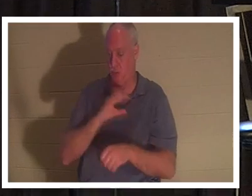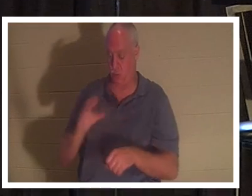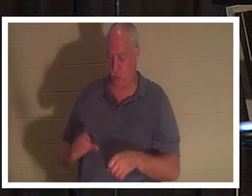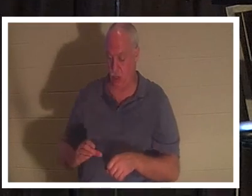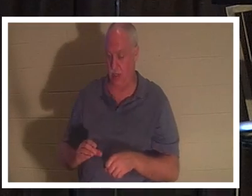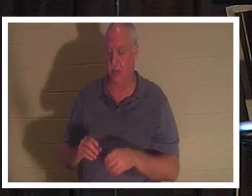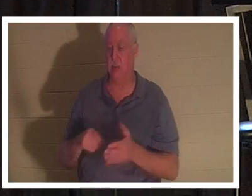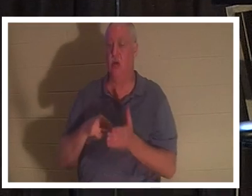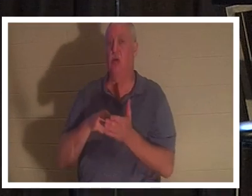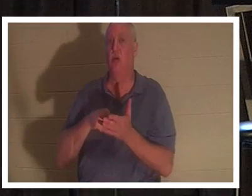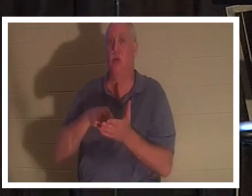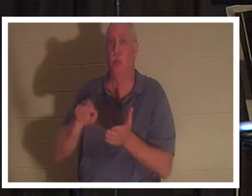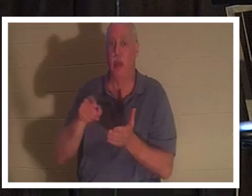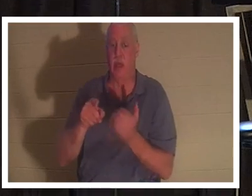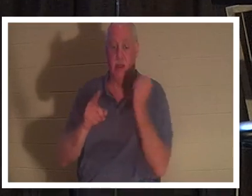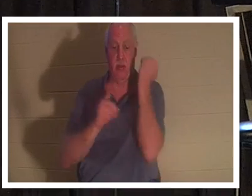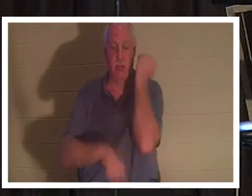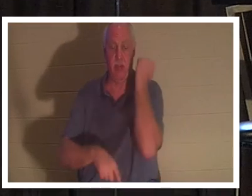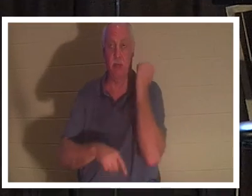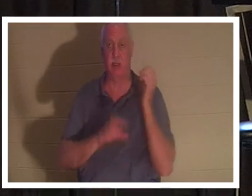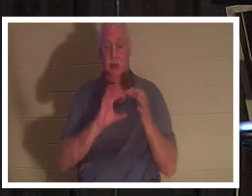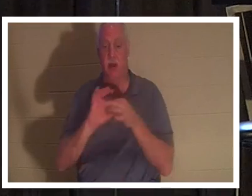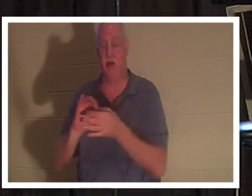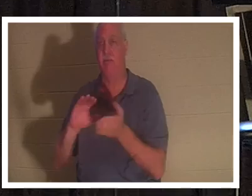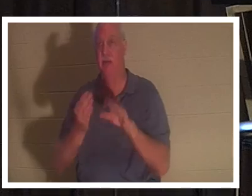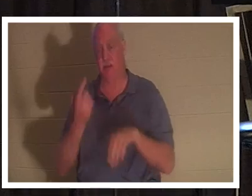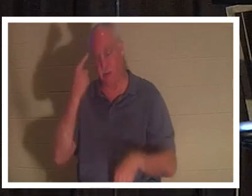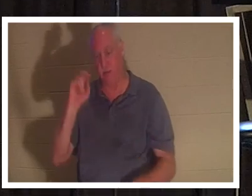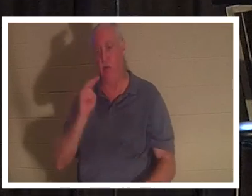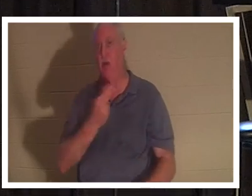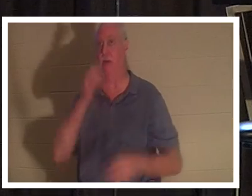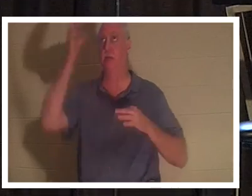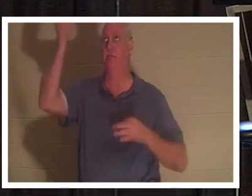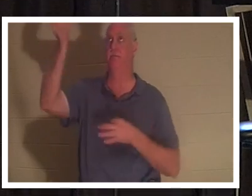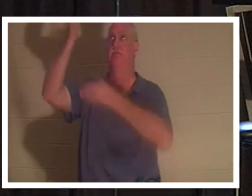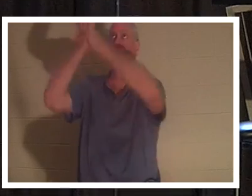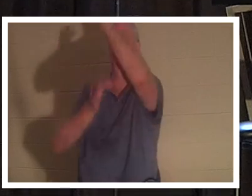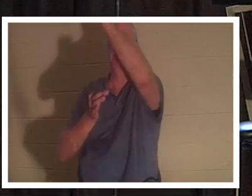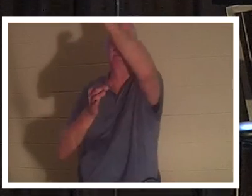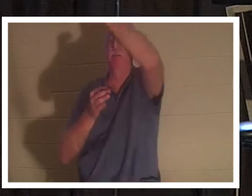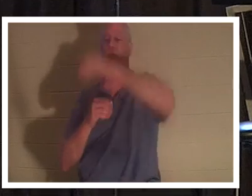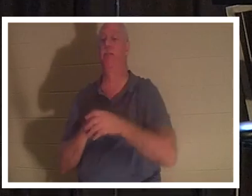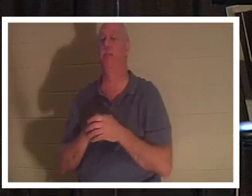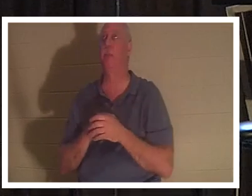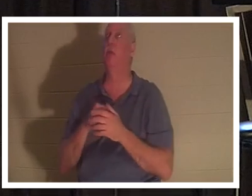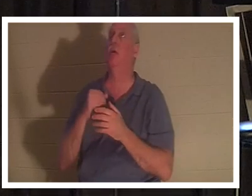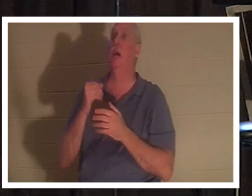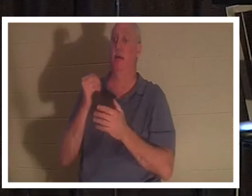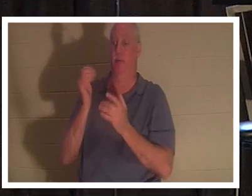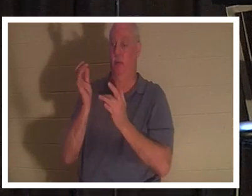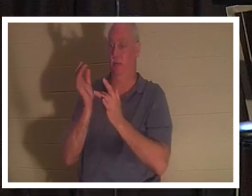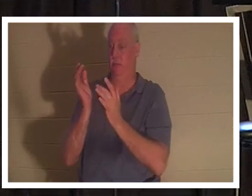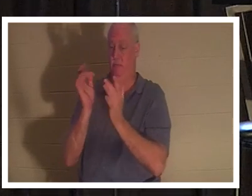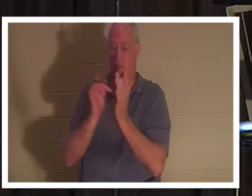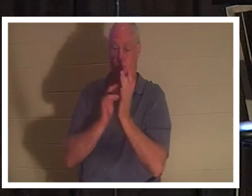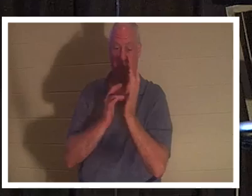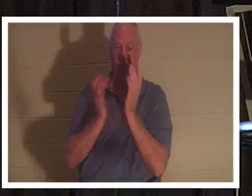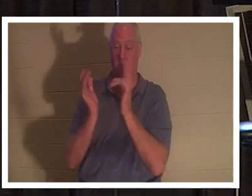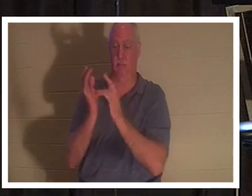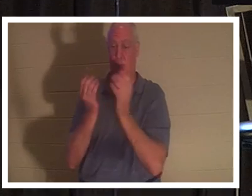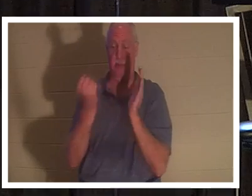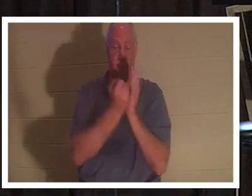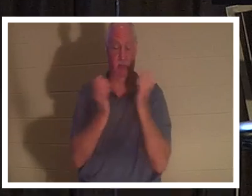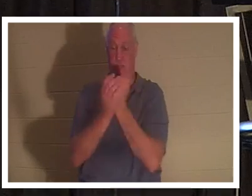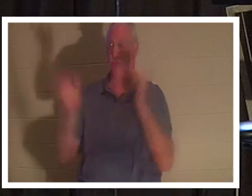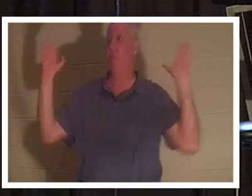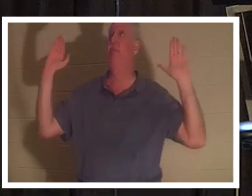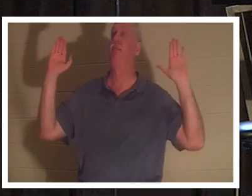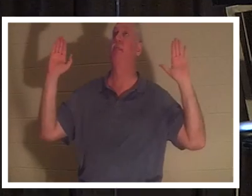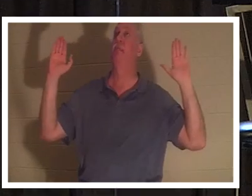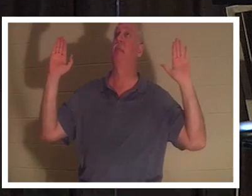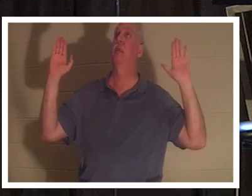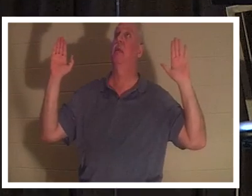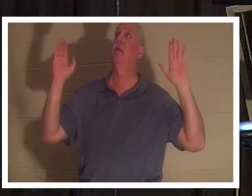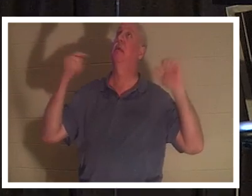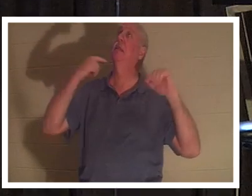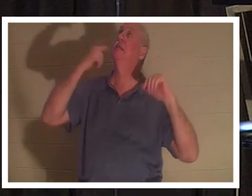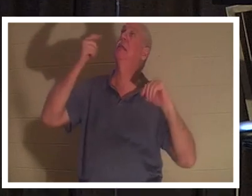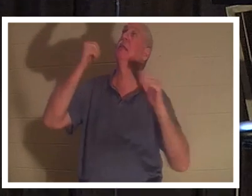penalty of death for us and as us. When He hung there on the cross. He said, "It is finished!" He shouted it